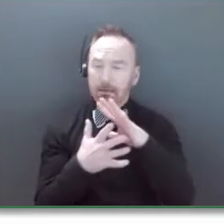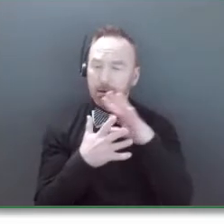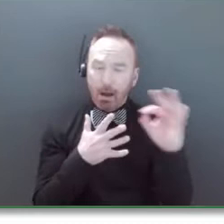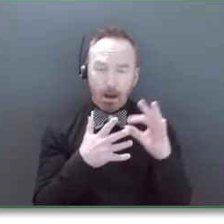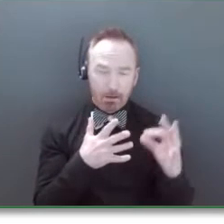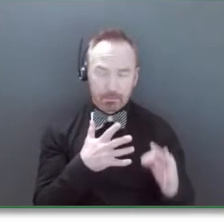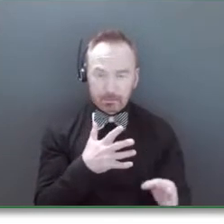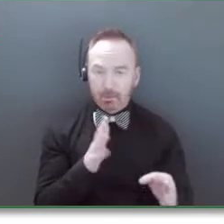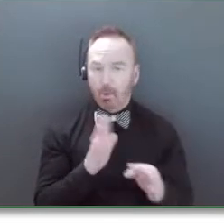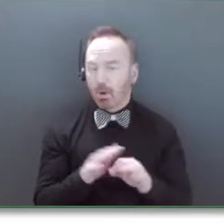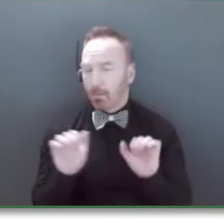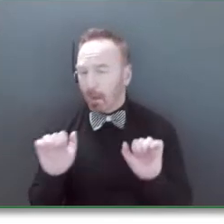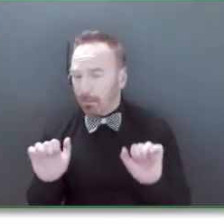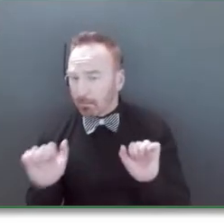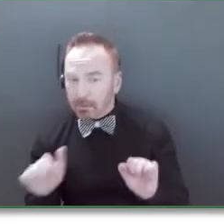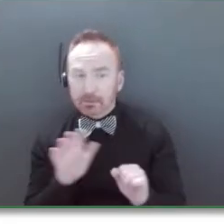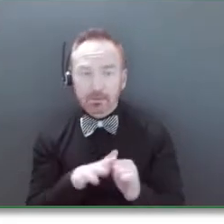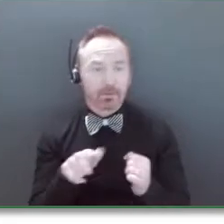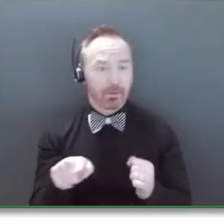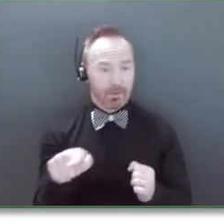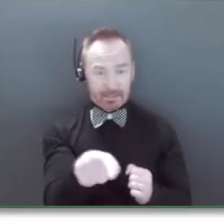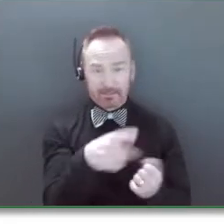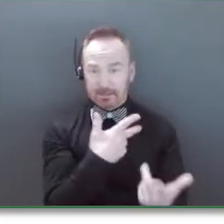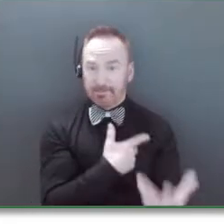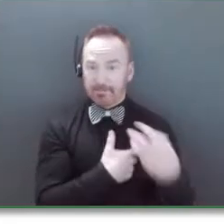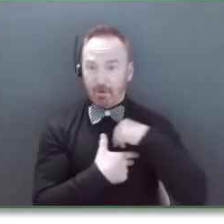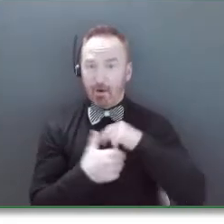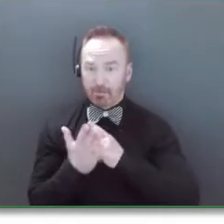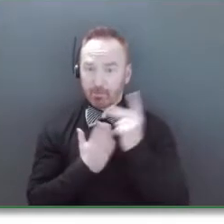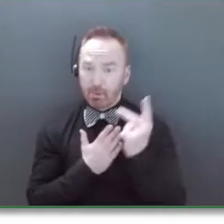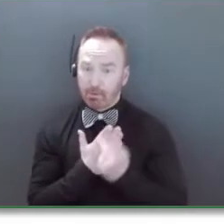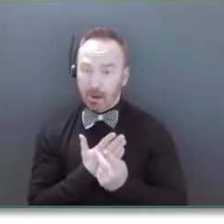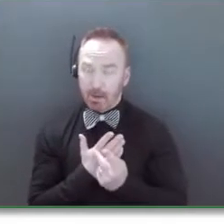incorporated into the program to enable people to enjoy and experience adaptive